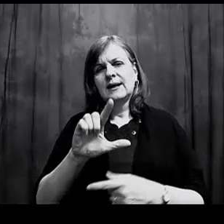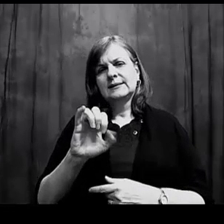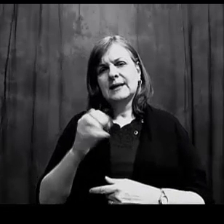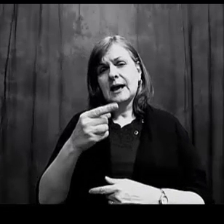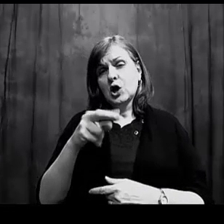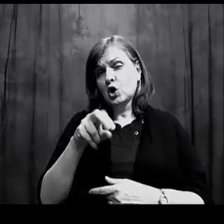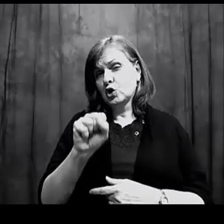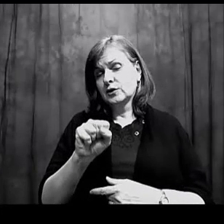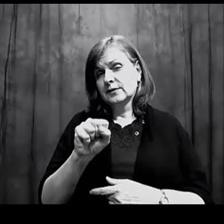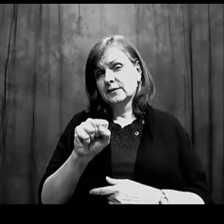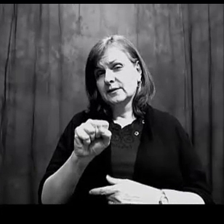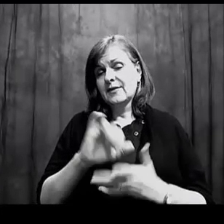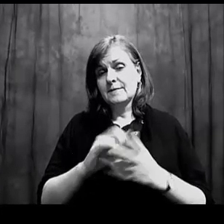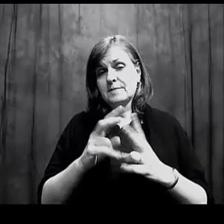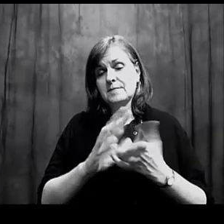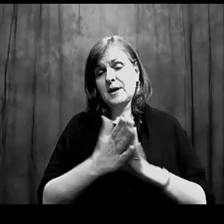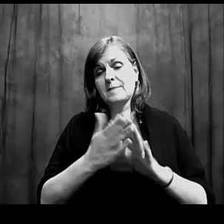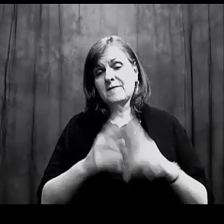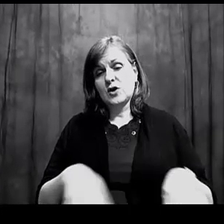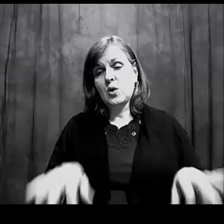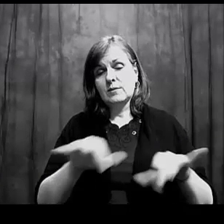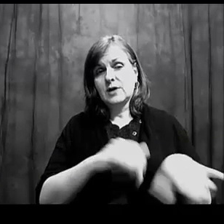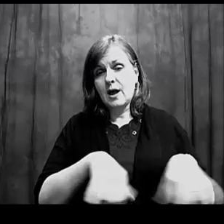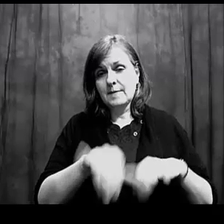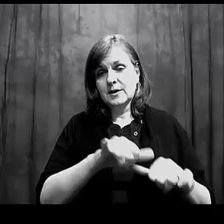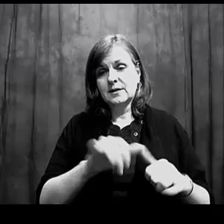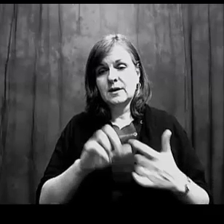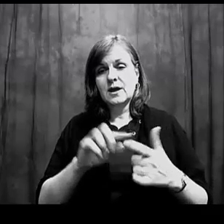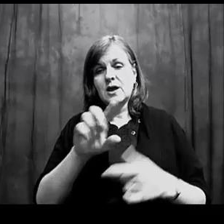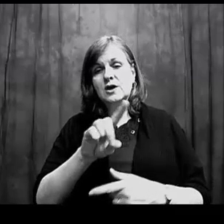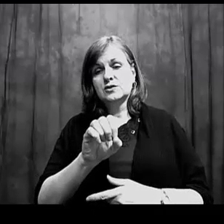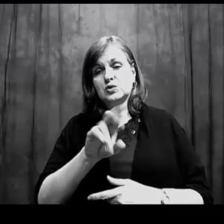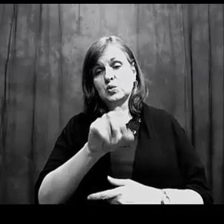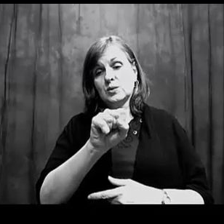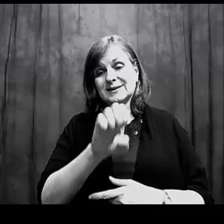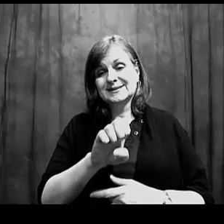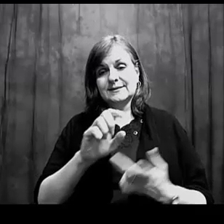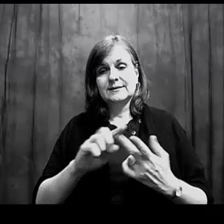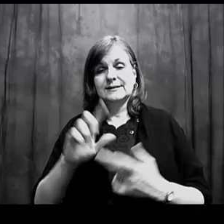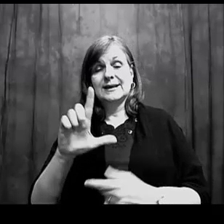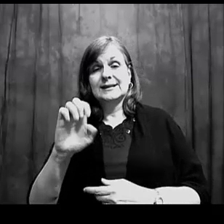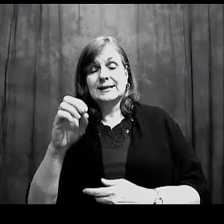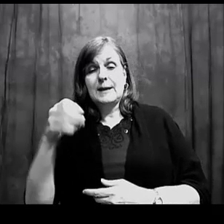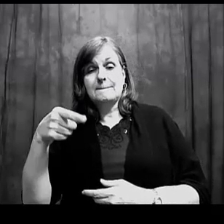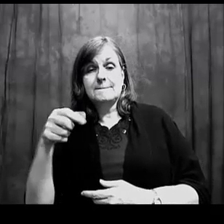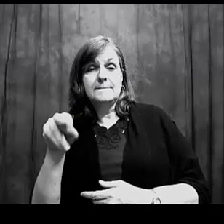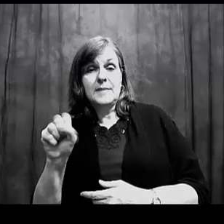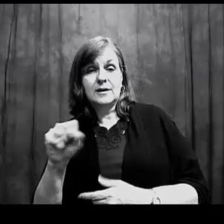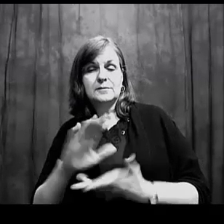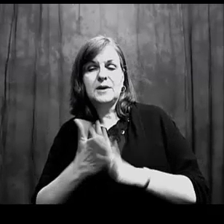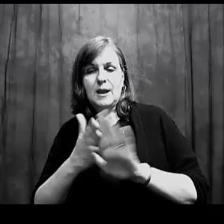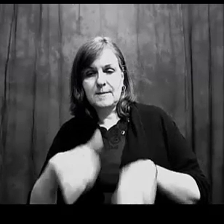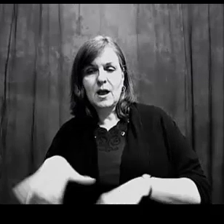but ligers have become very common zorses and leopons had become very